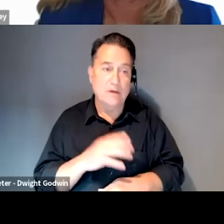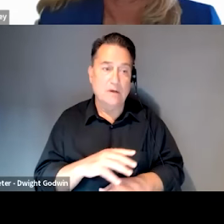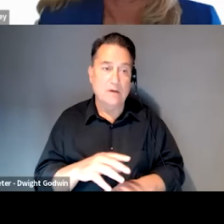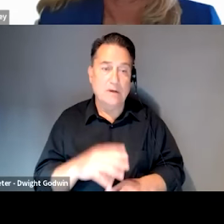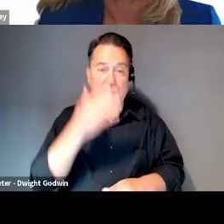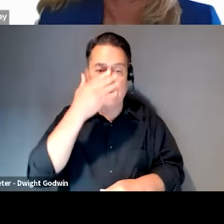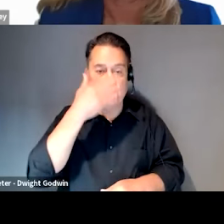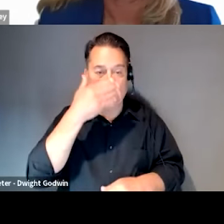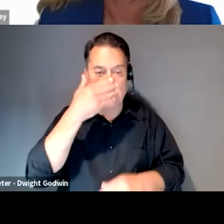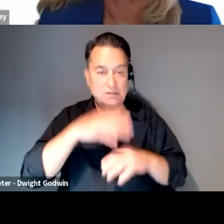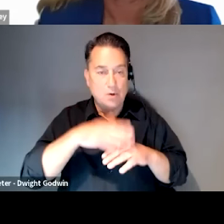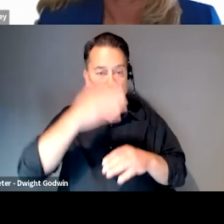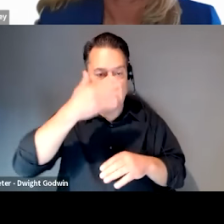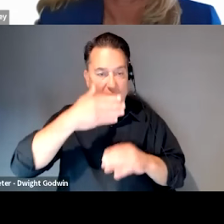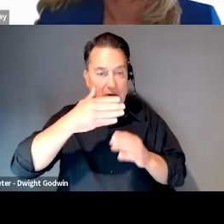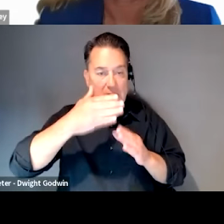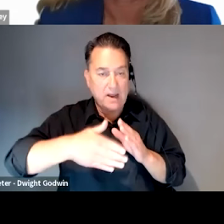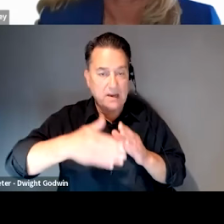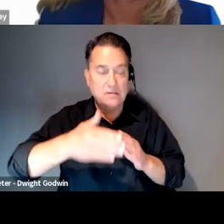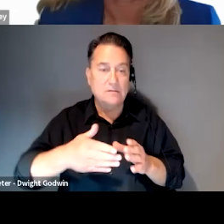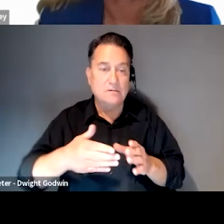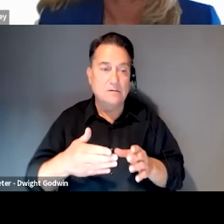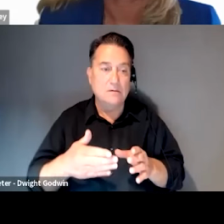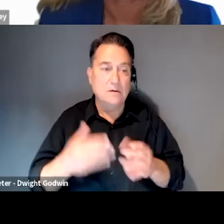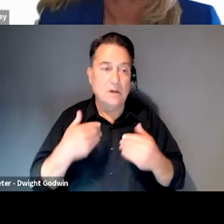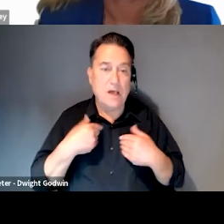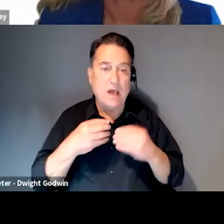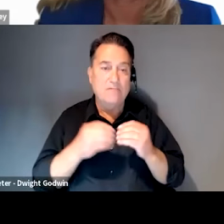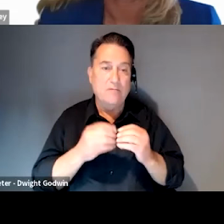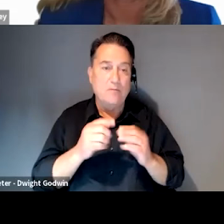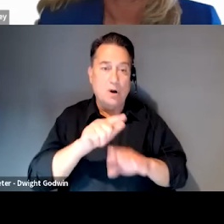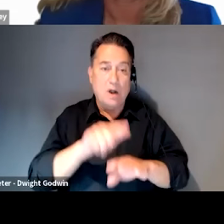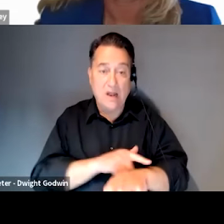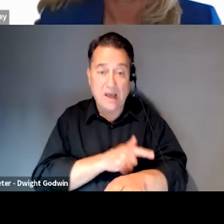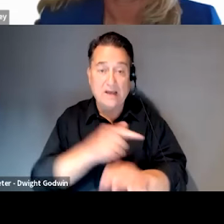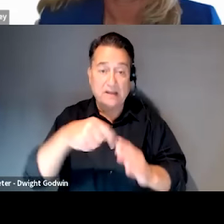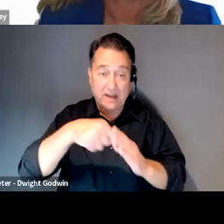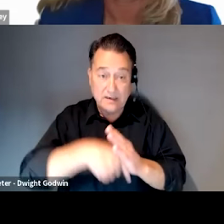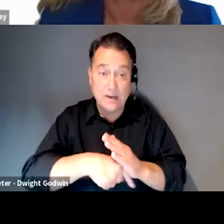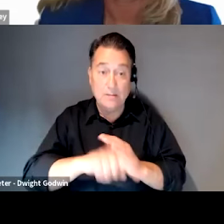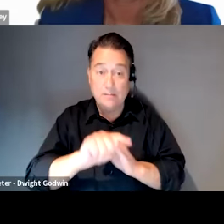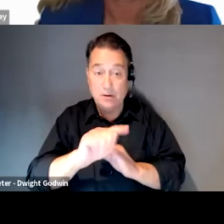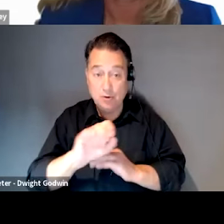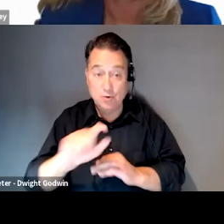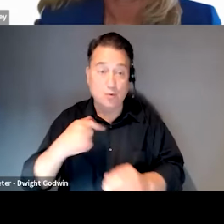and we call it the focus system walkthrough. We have a more lengthy tool, a more in depth tool that we can share with you.